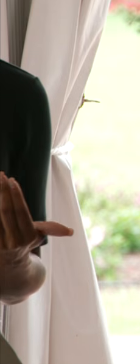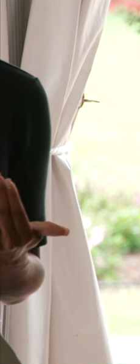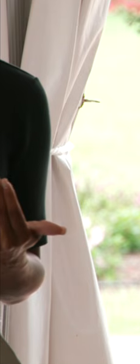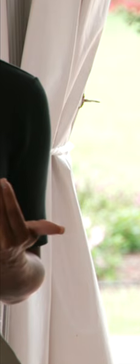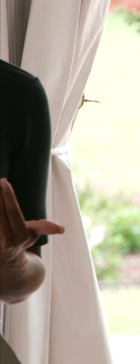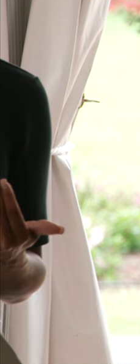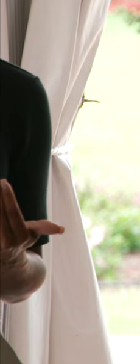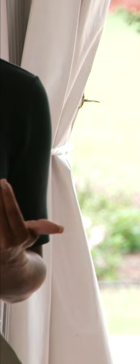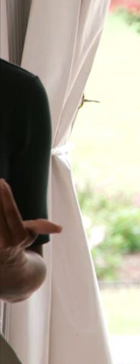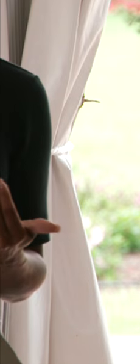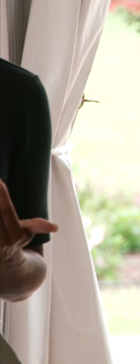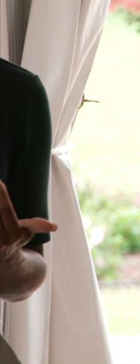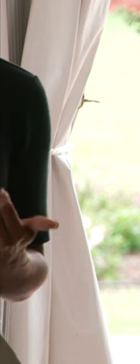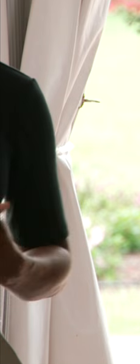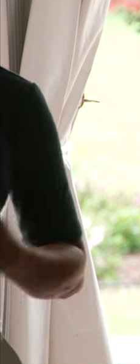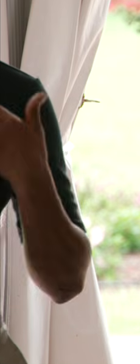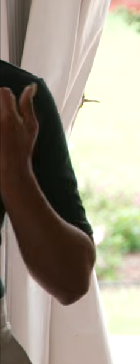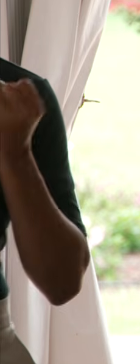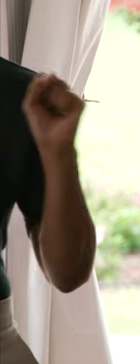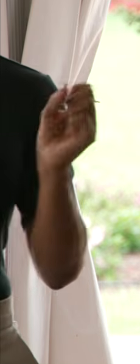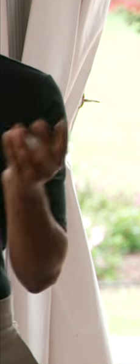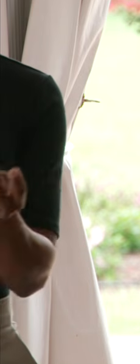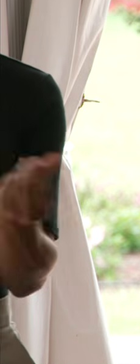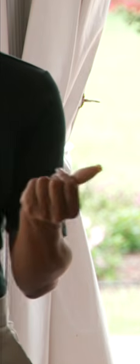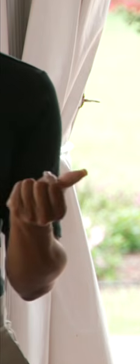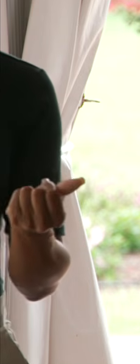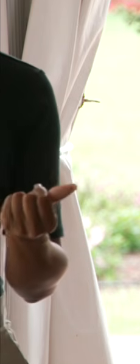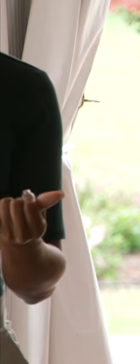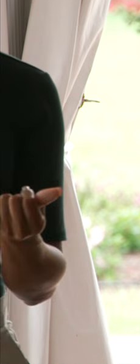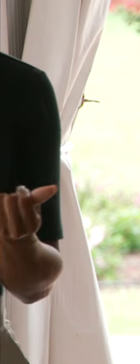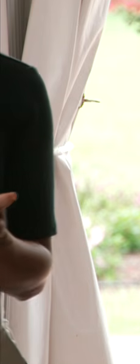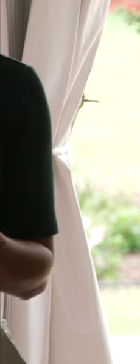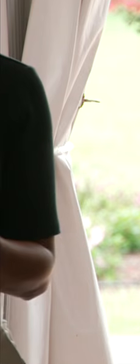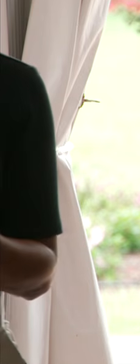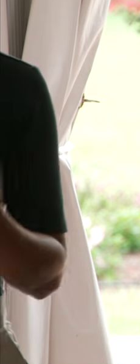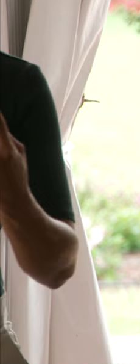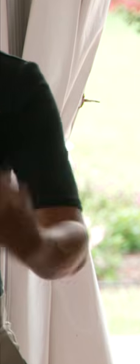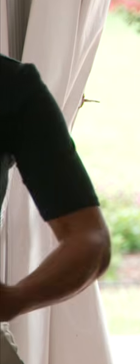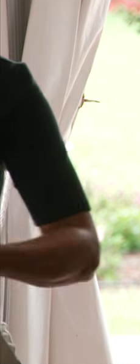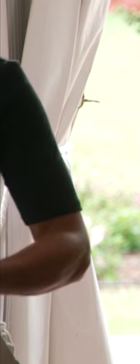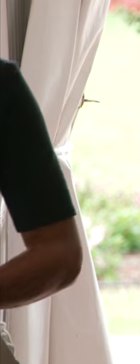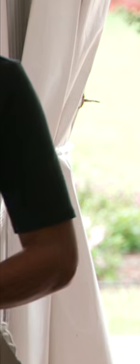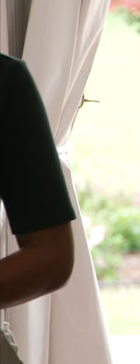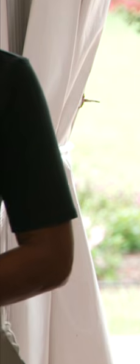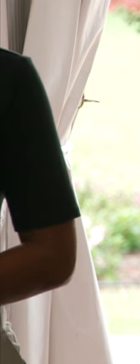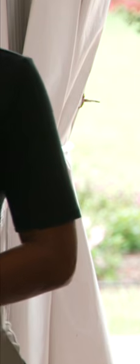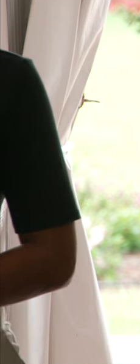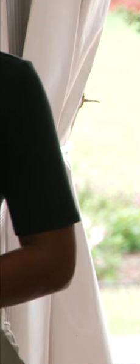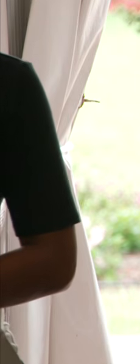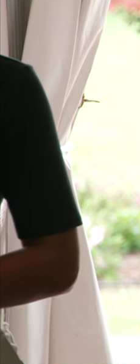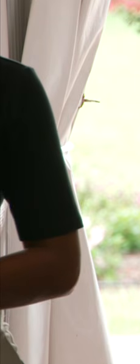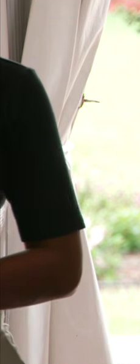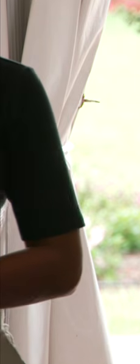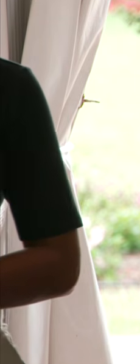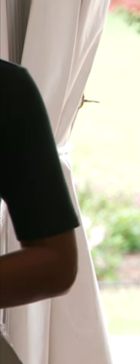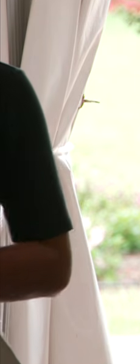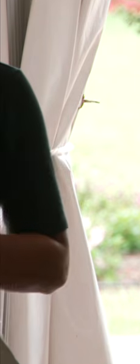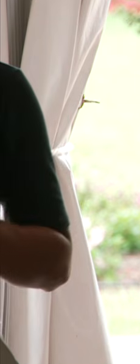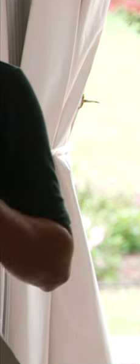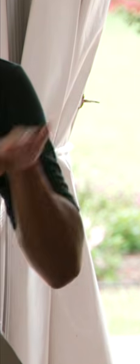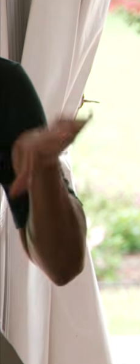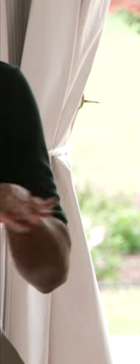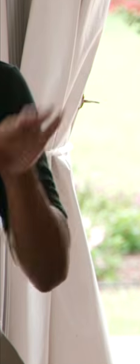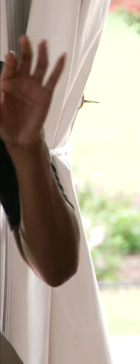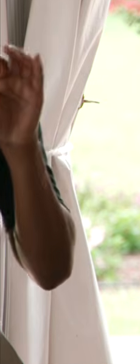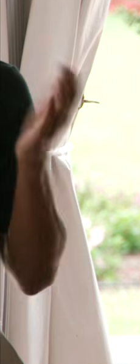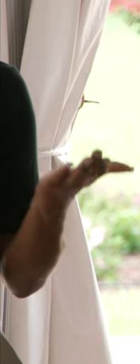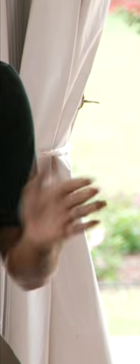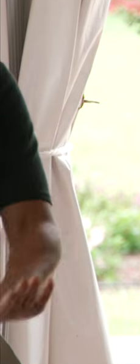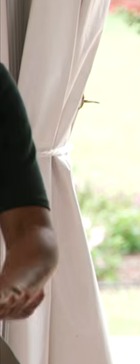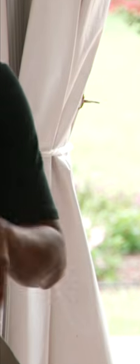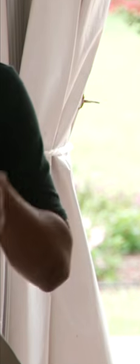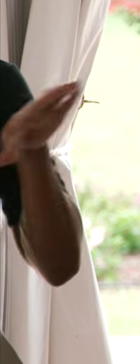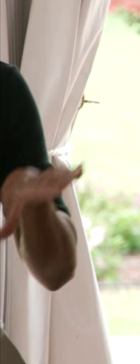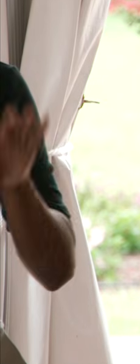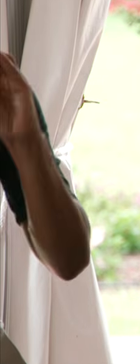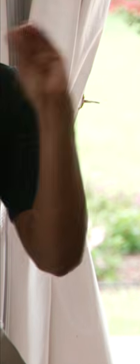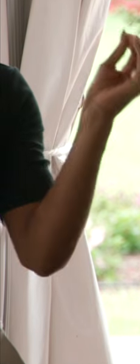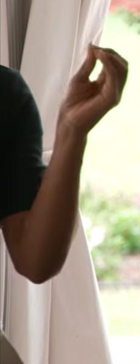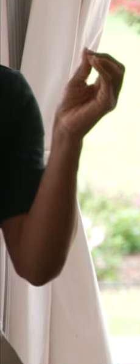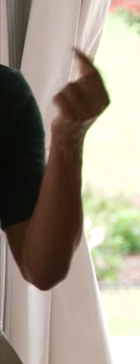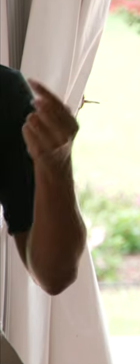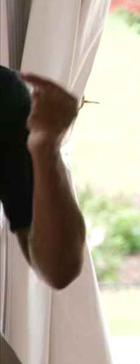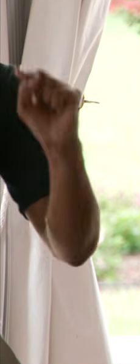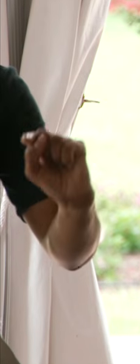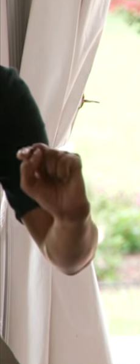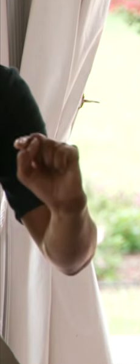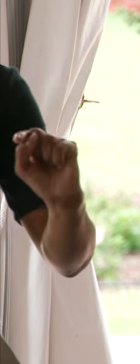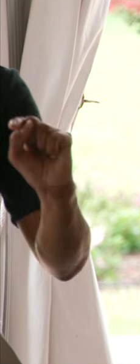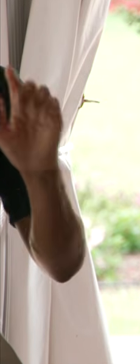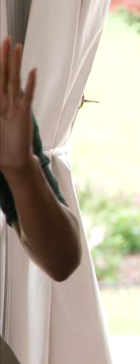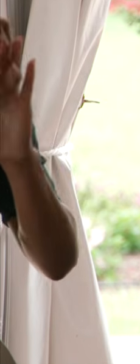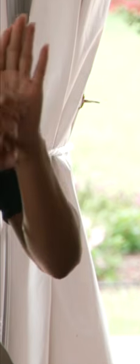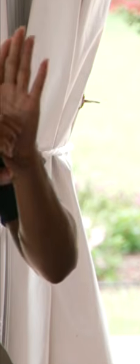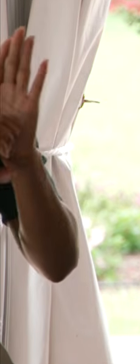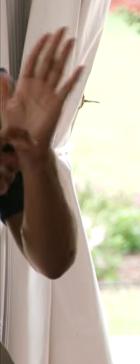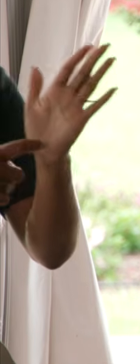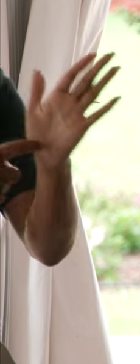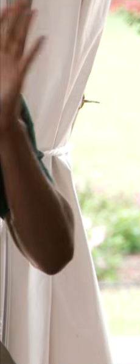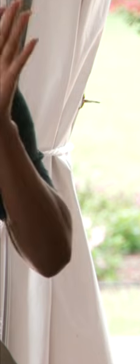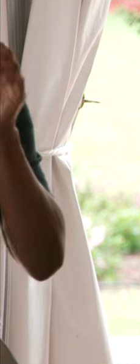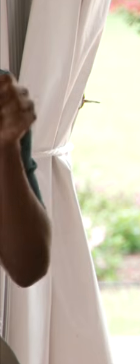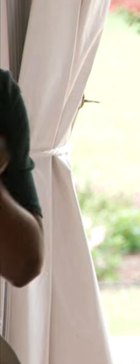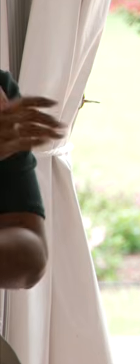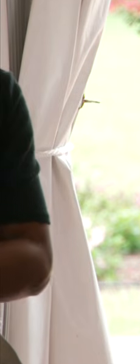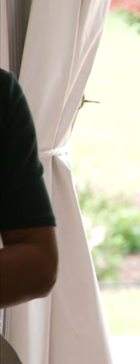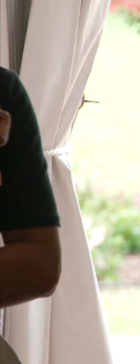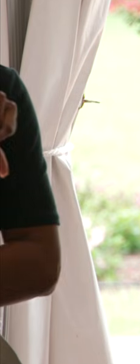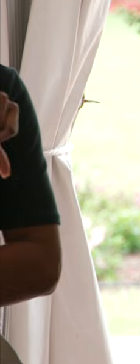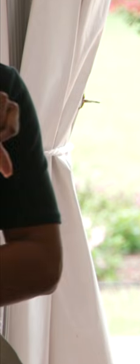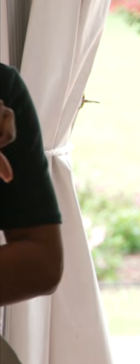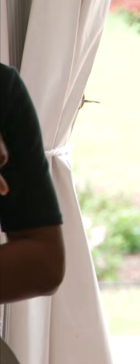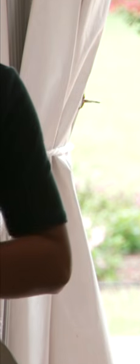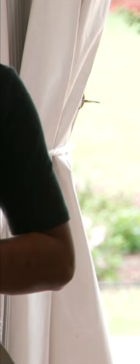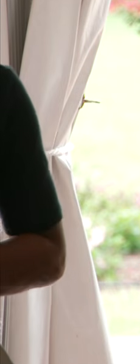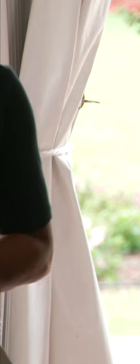life-saving cure for dying and suffering men. The Do No Harm Oath or Pledge was completely denied.